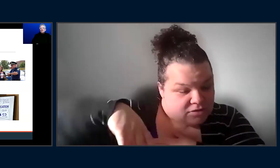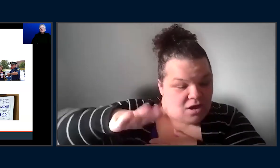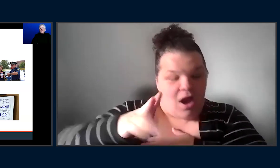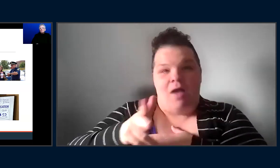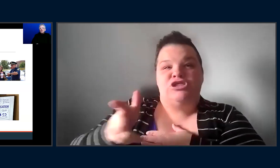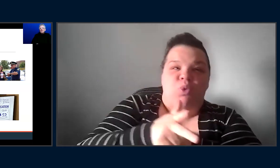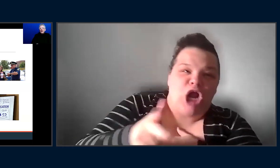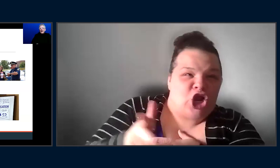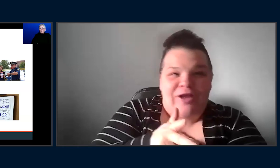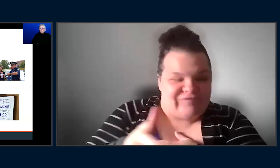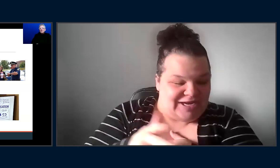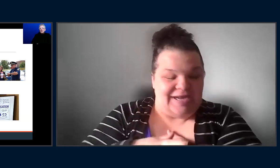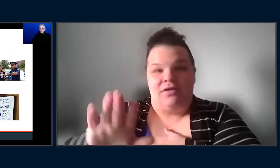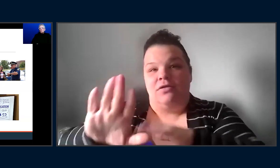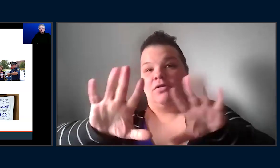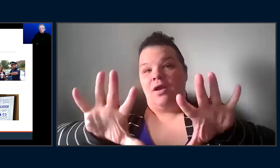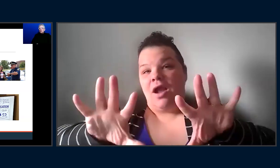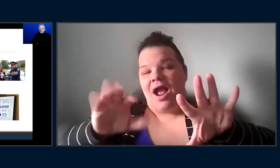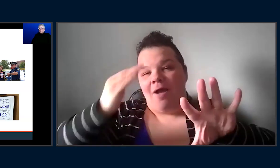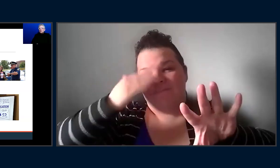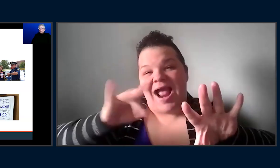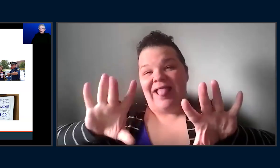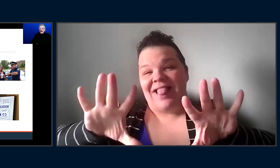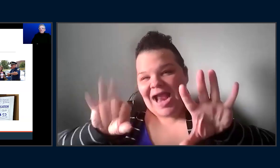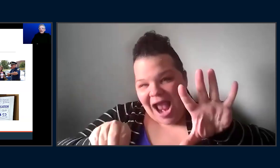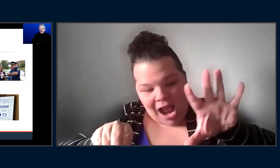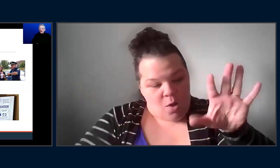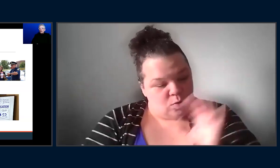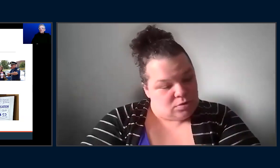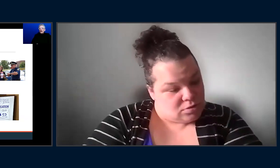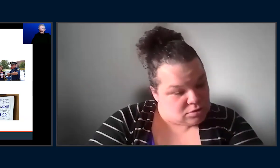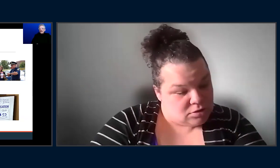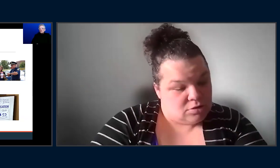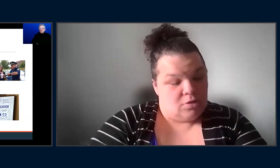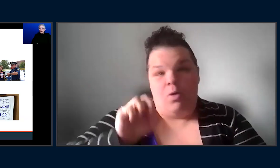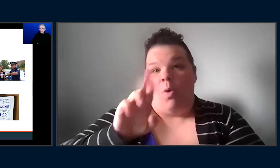Like, drunk driving. You ran a red light, you were swerving as you were driving,